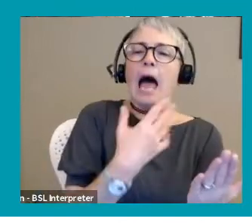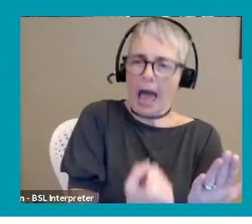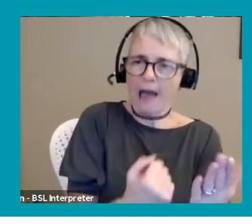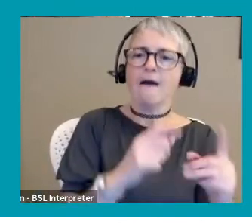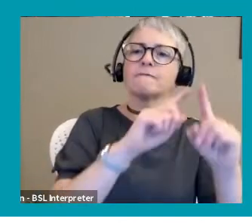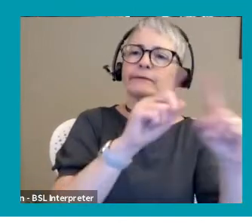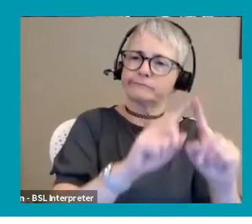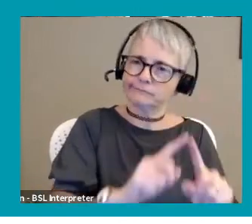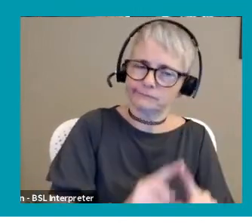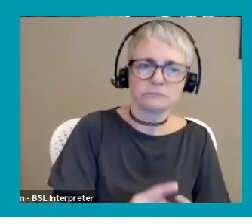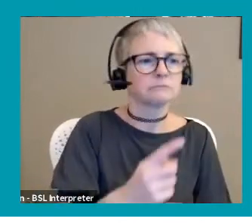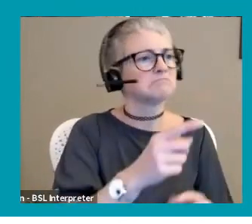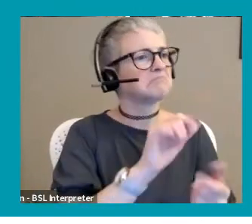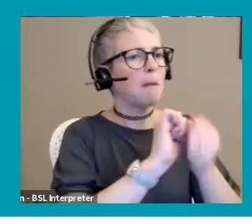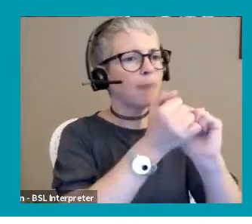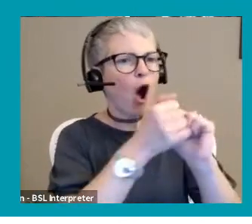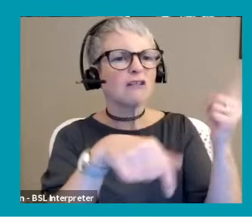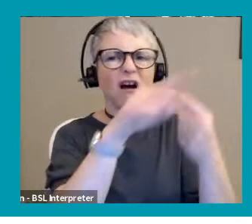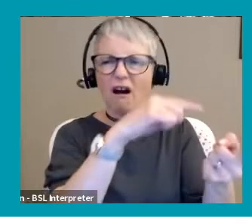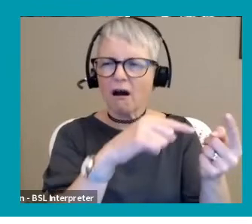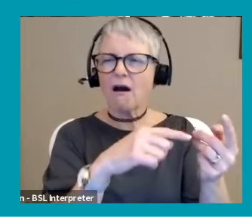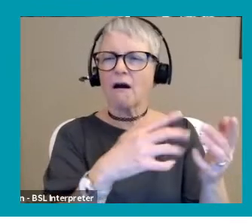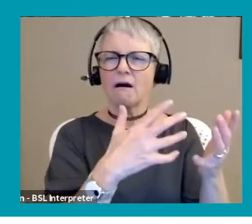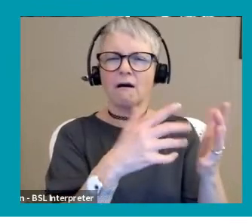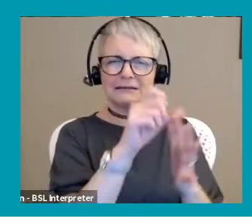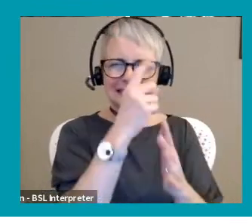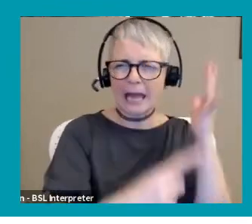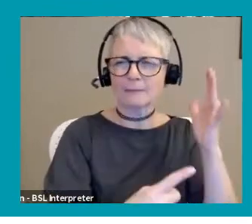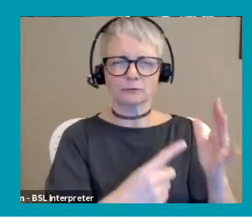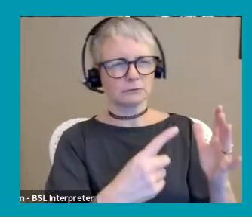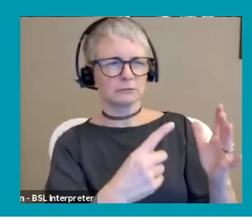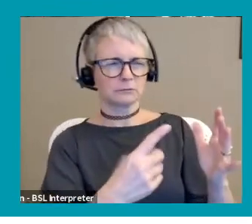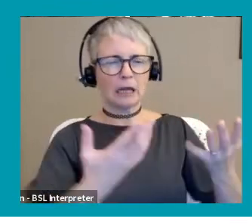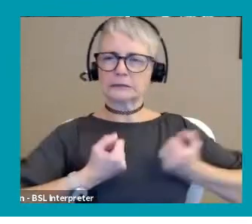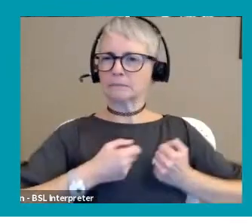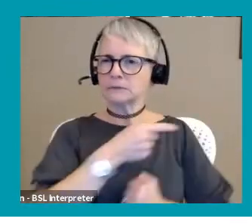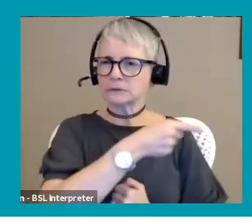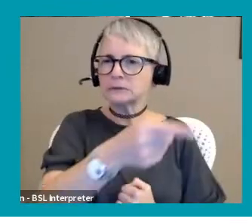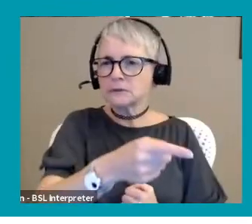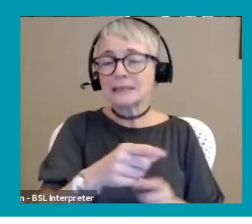same way as the Business Disability Forum website.